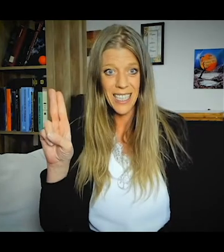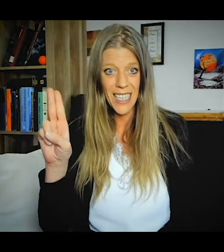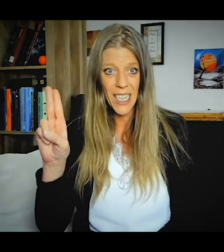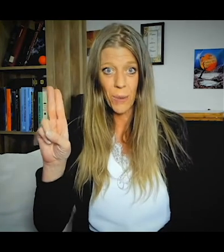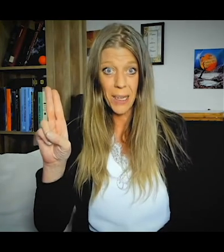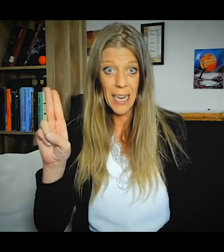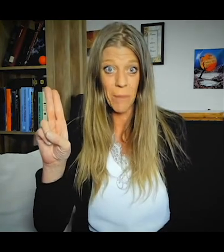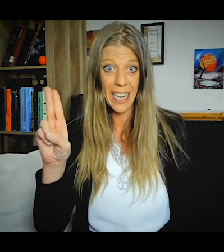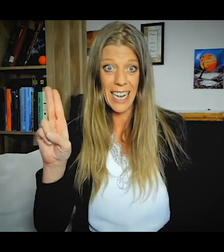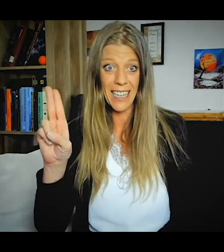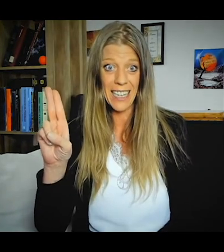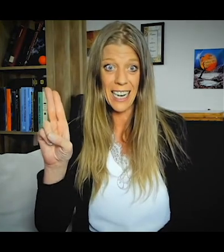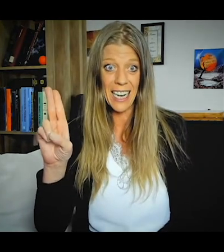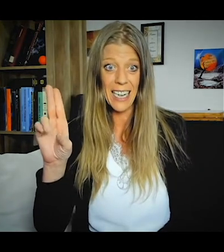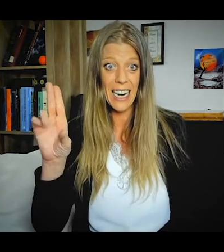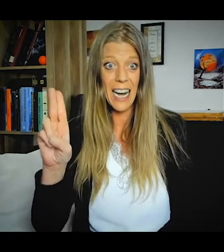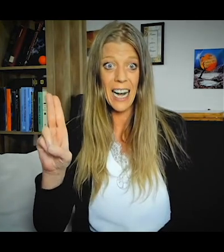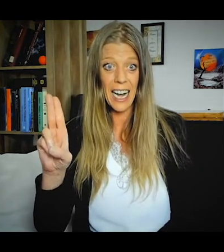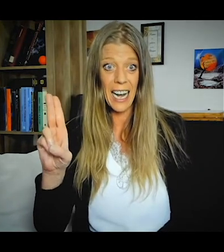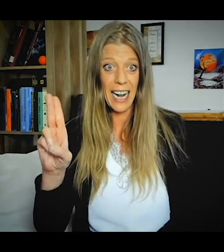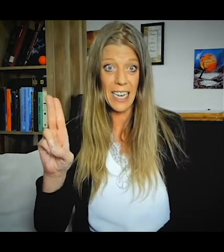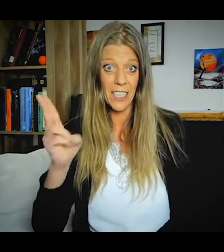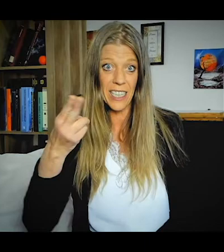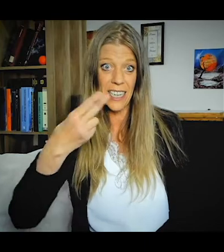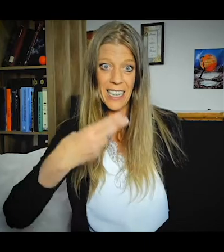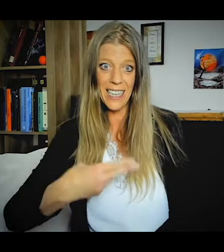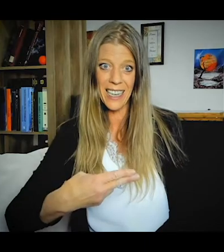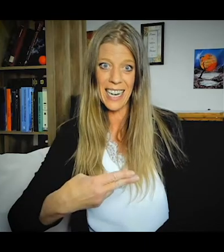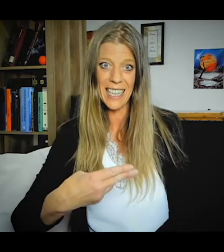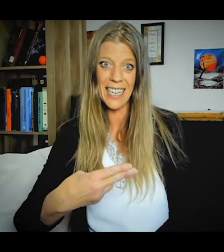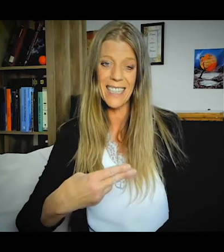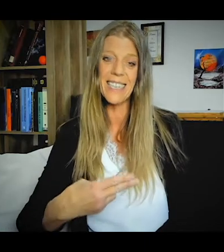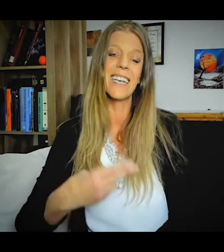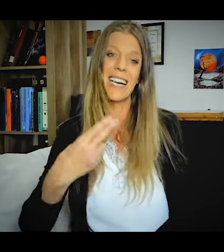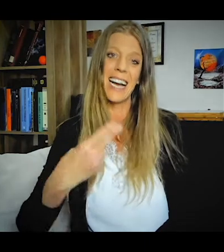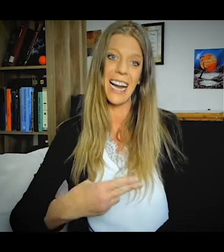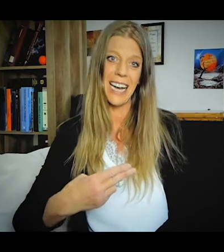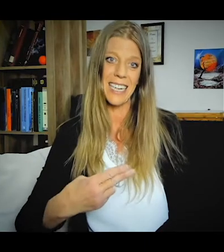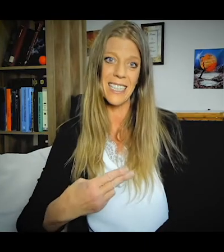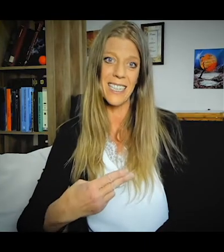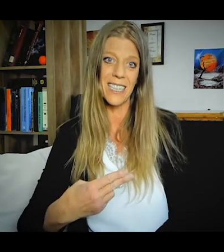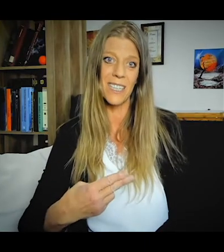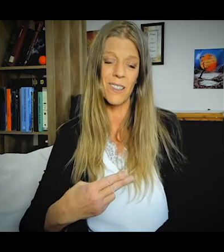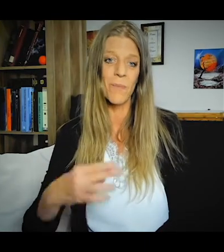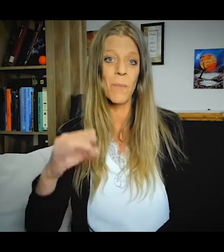This is what's happening inside. - H - Like this. - H -